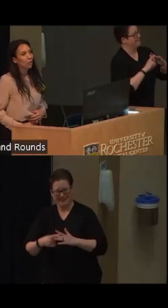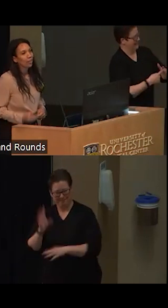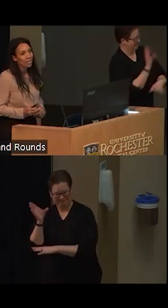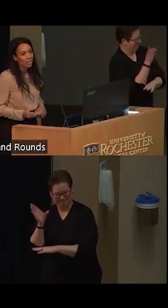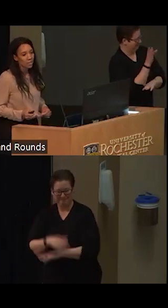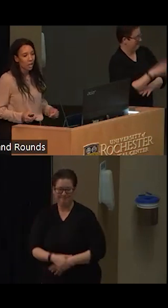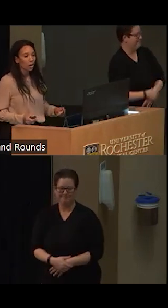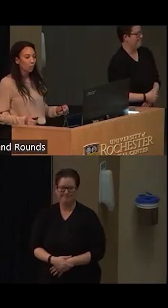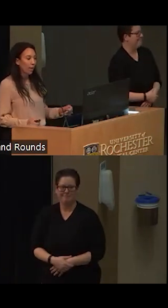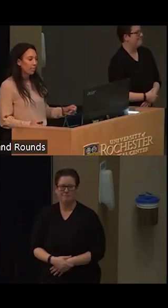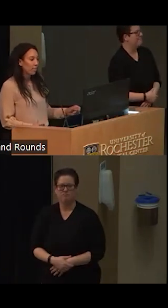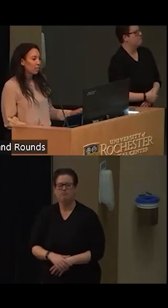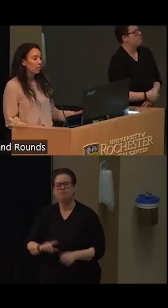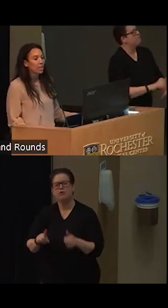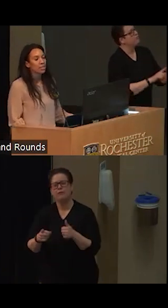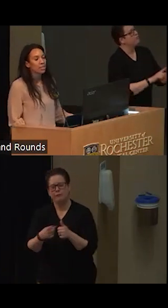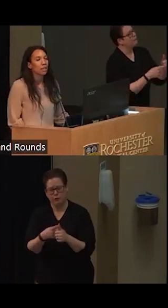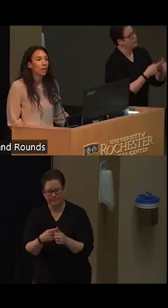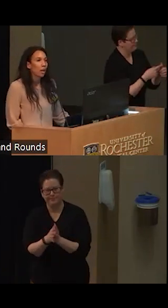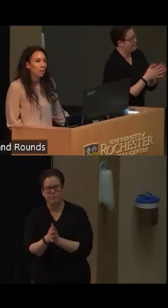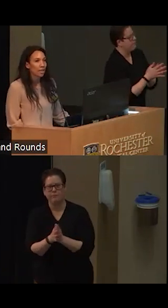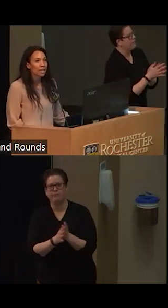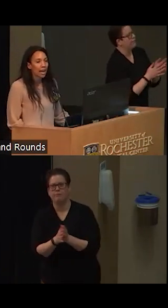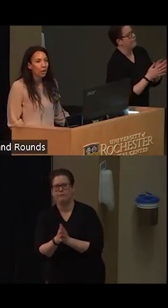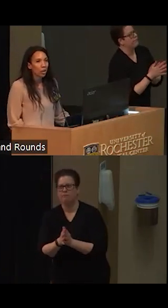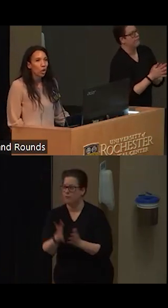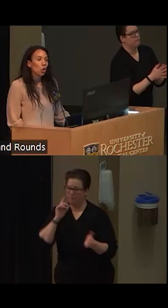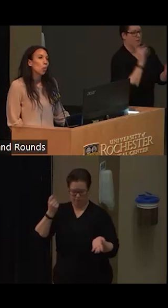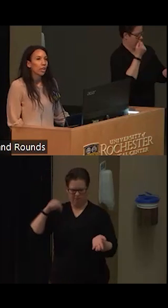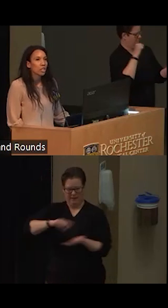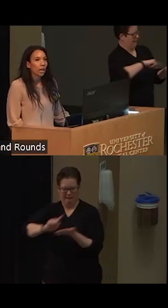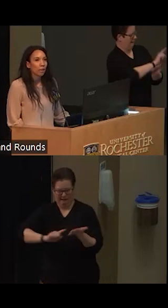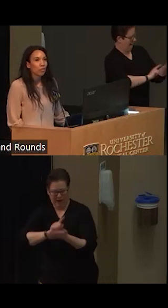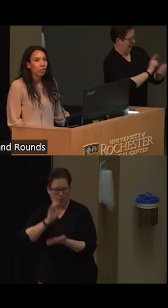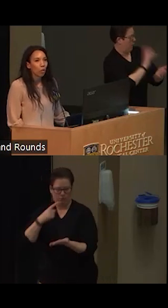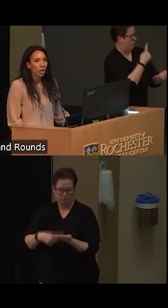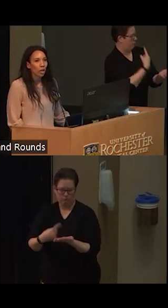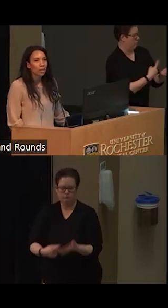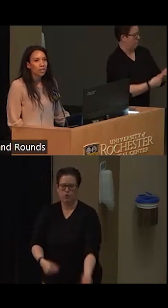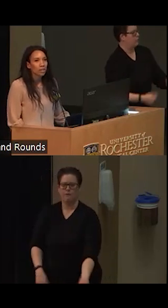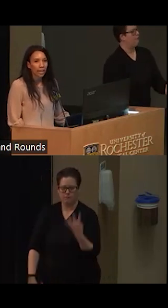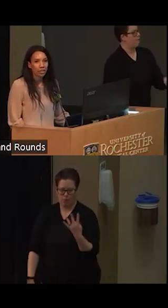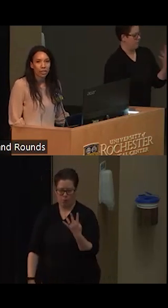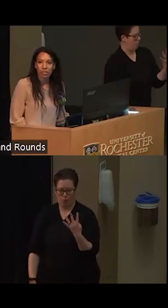so I'd like to start with these the next hour we're going to talk about four psychiatric